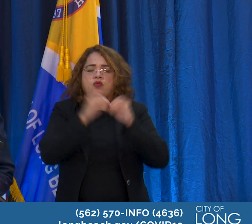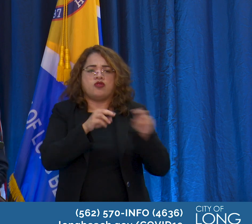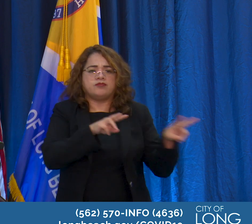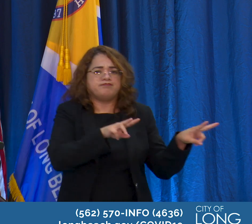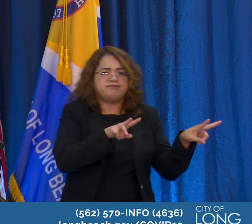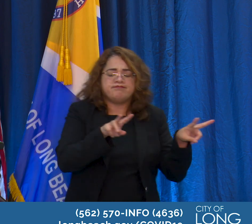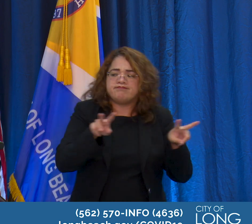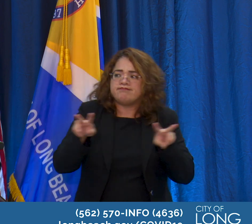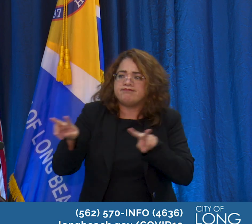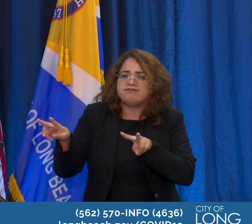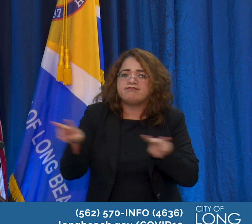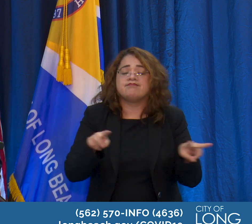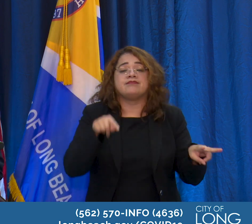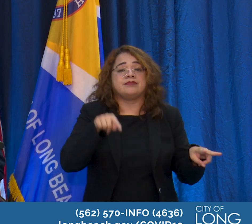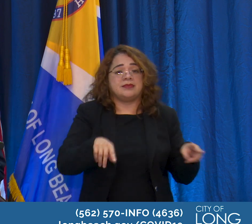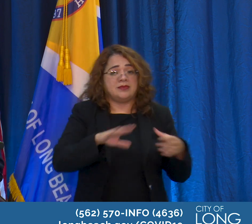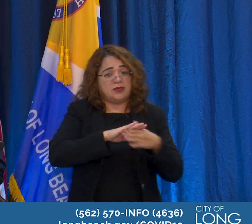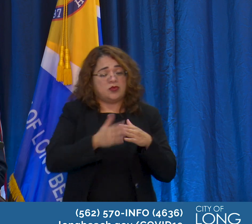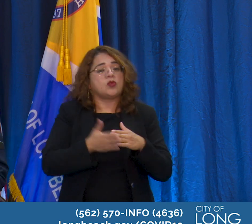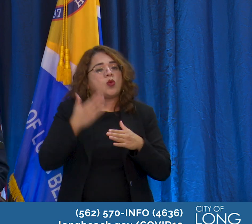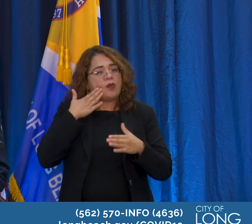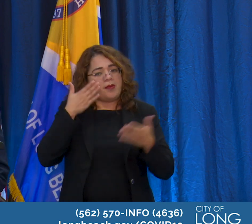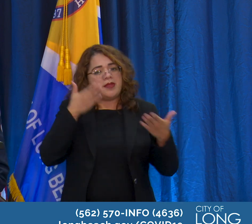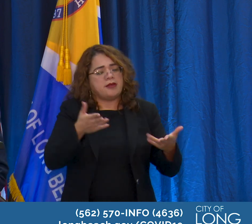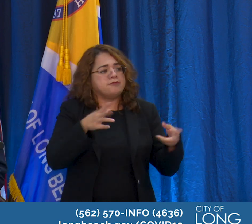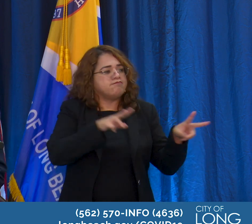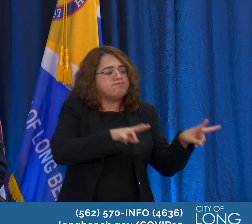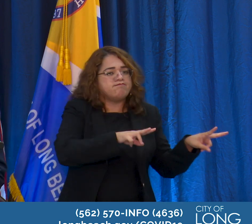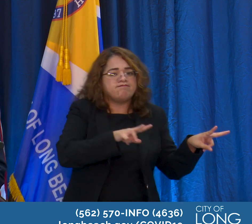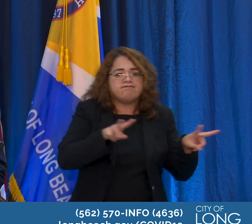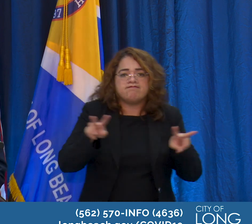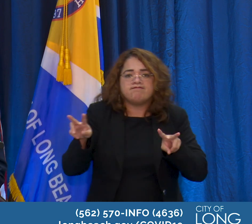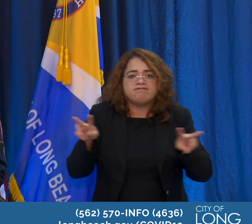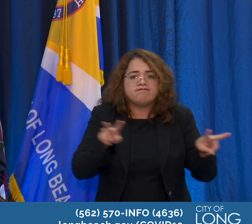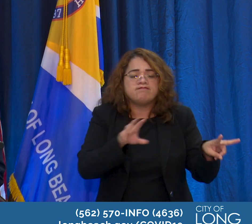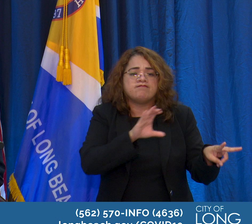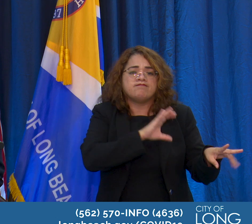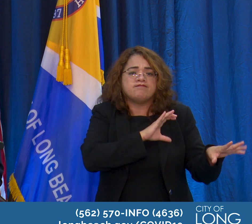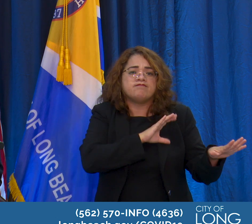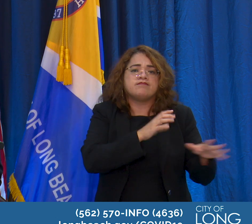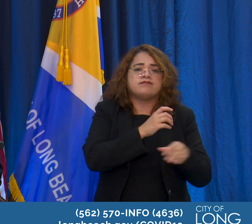There is going to be enforcement this weekend and we have continued to ensure that particularly